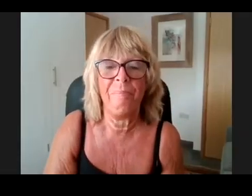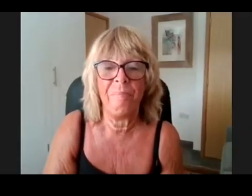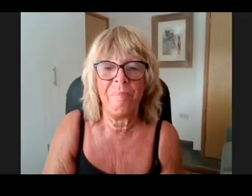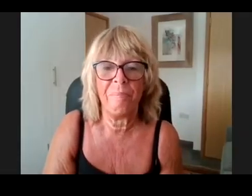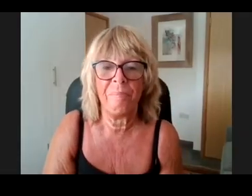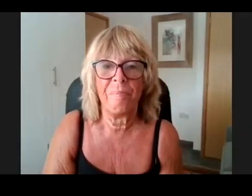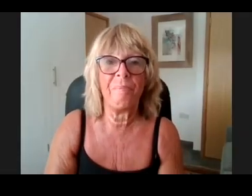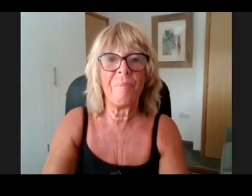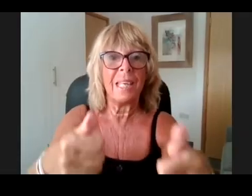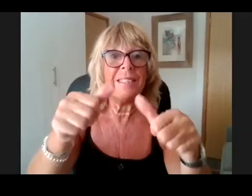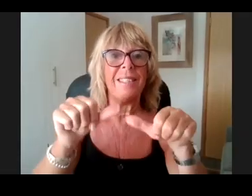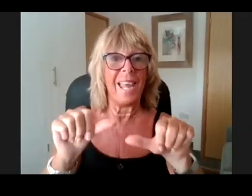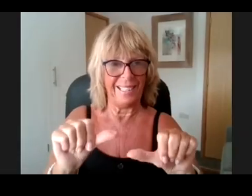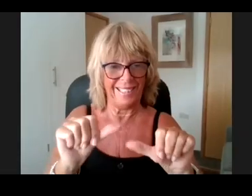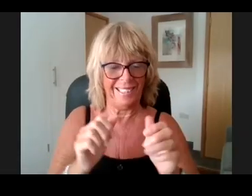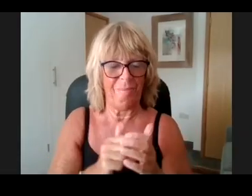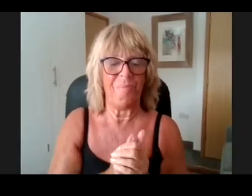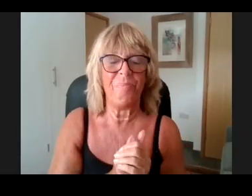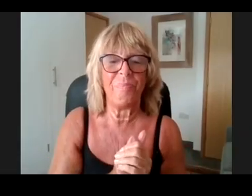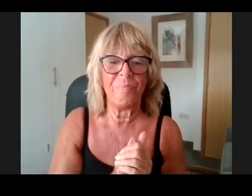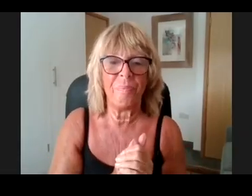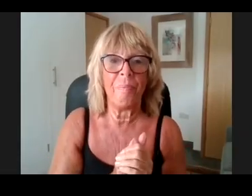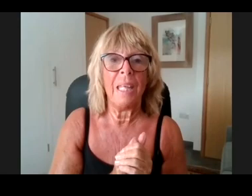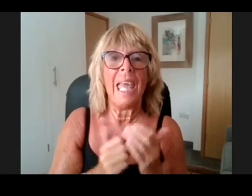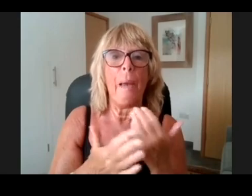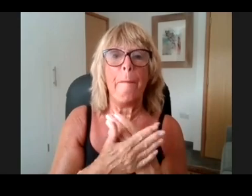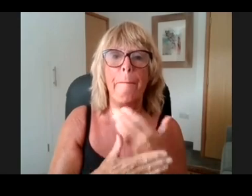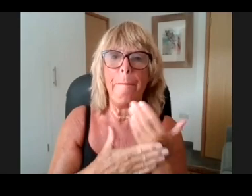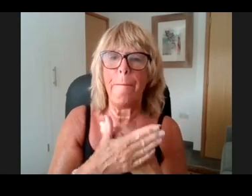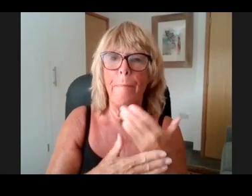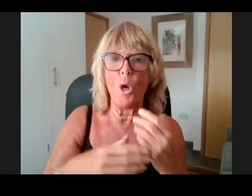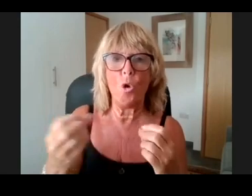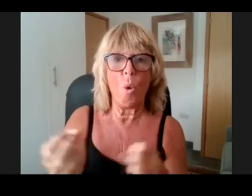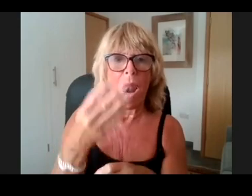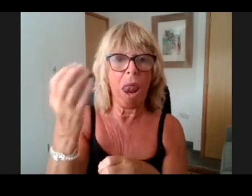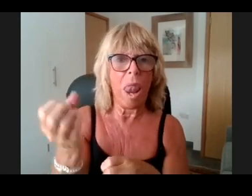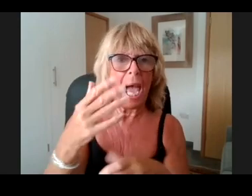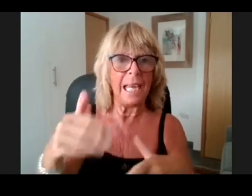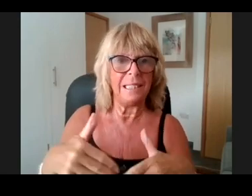the next thing we're going to is Blue Light Day which is up at the Royal Cornwall Showground